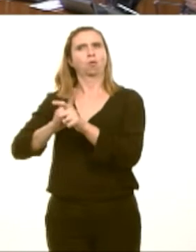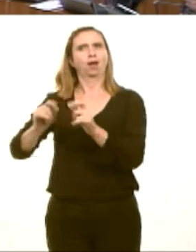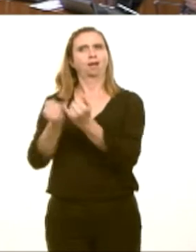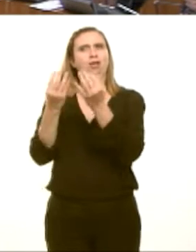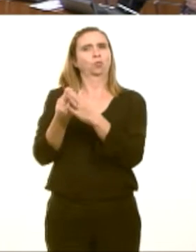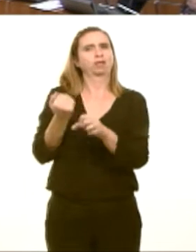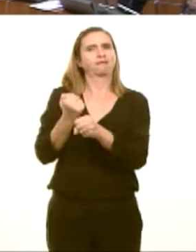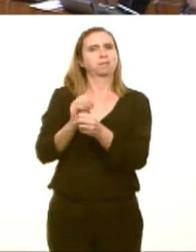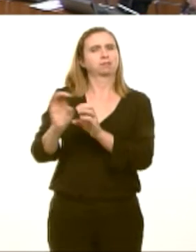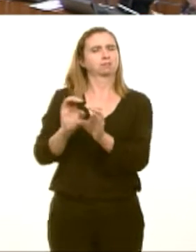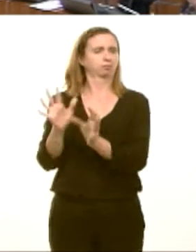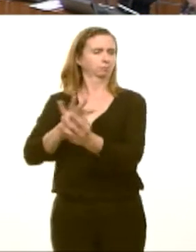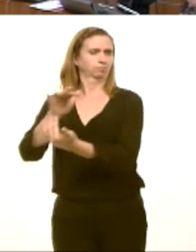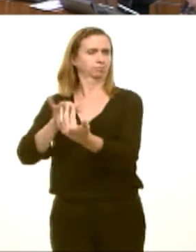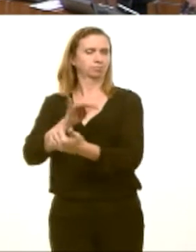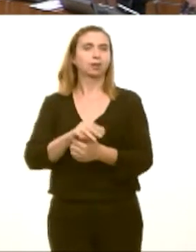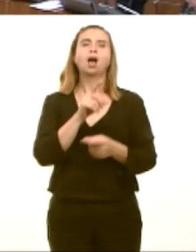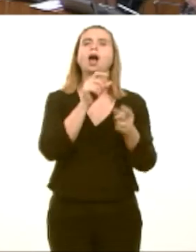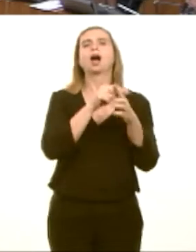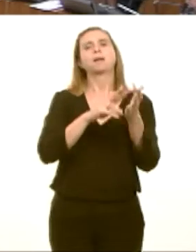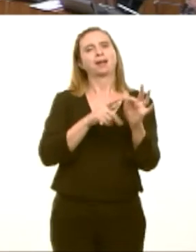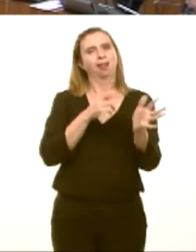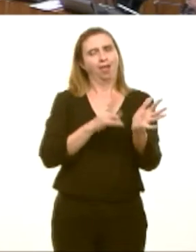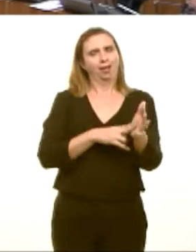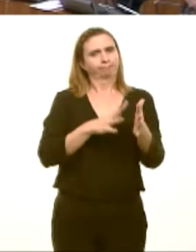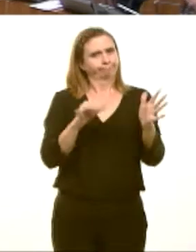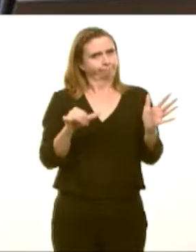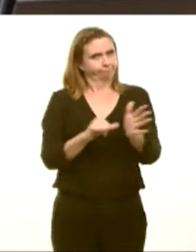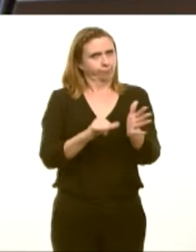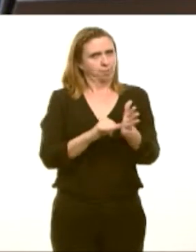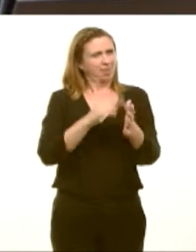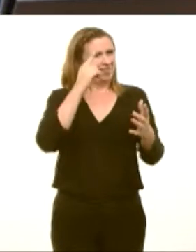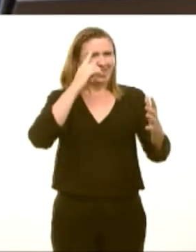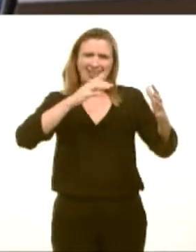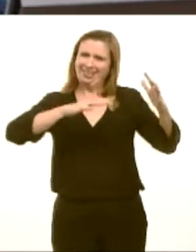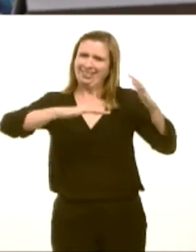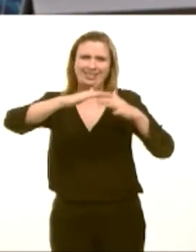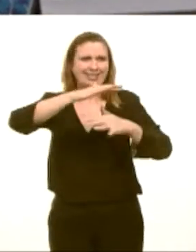Carwyn Jones: Penylan has a particular technical problem, for some reason, in Cardiff, where thereís an issue with connection to the exchange.